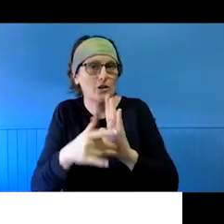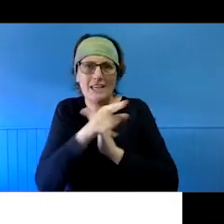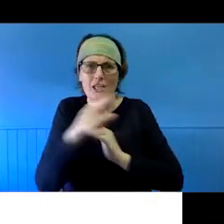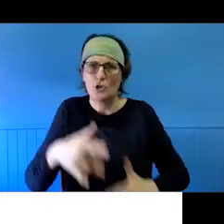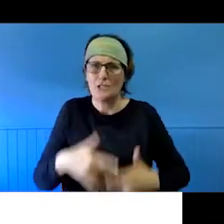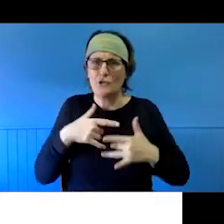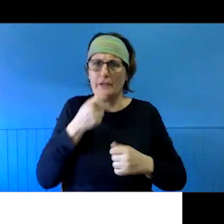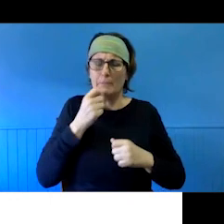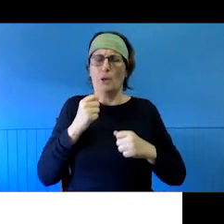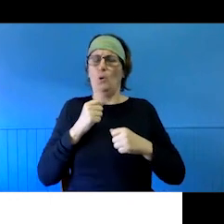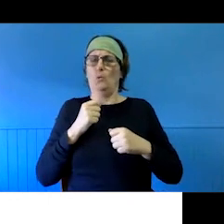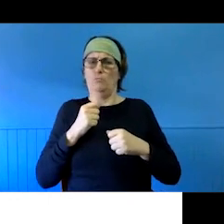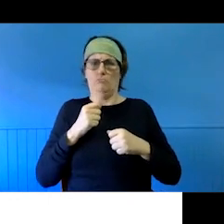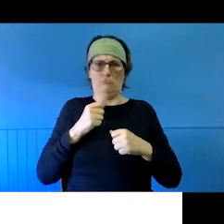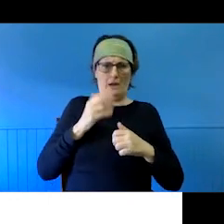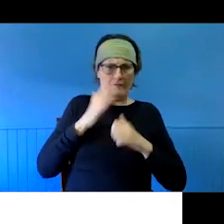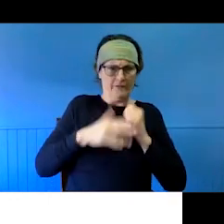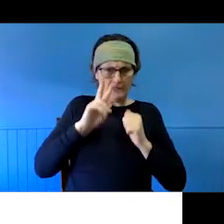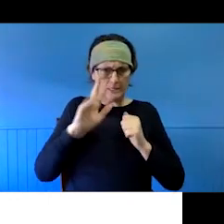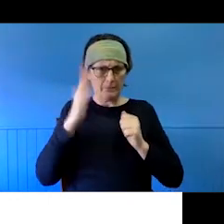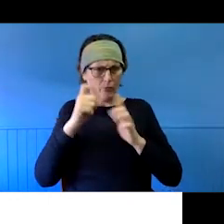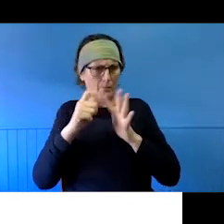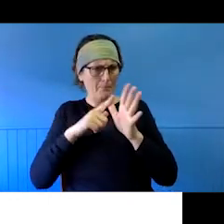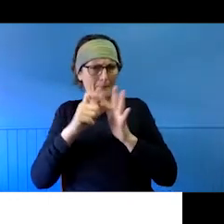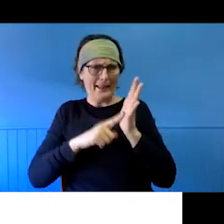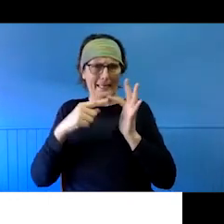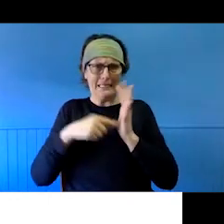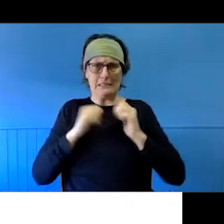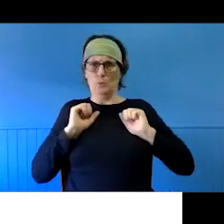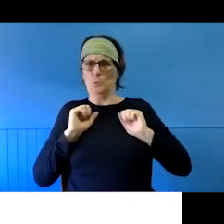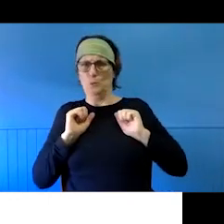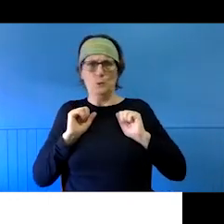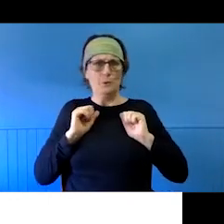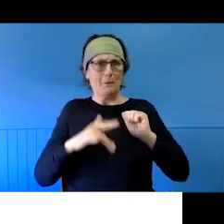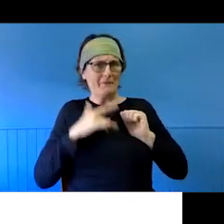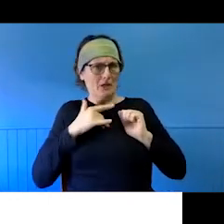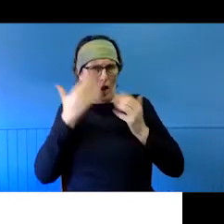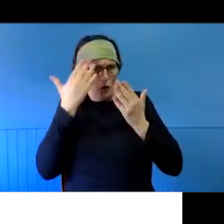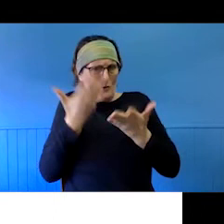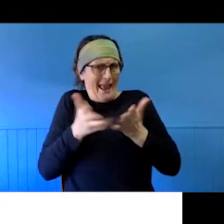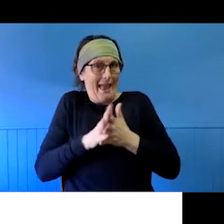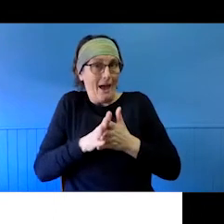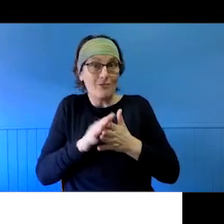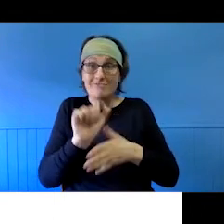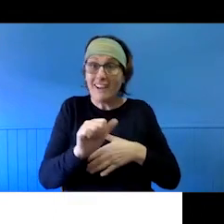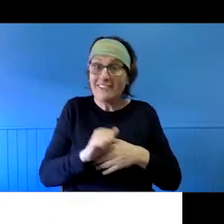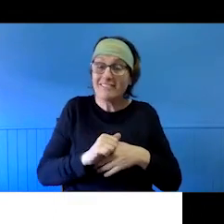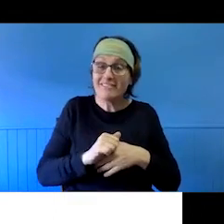bit disjointed or perhaps not fully participating or fully engaged in that technology piece?